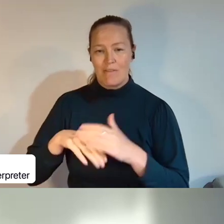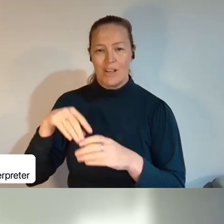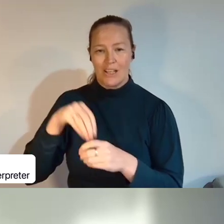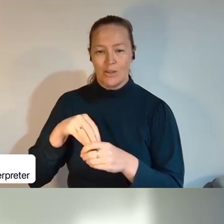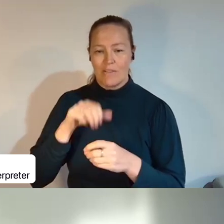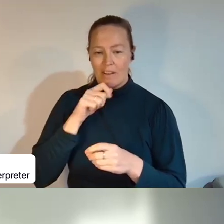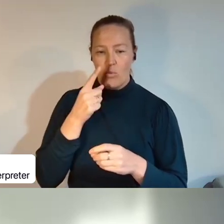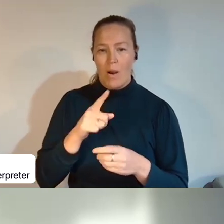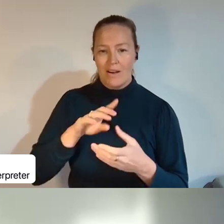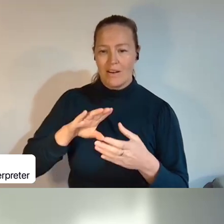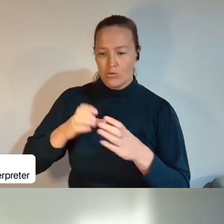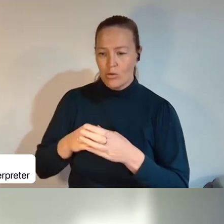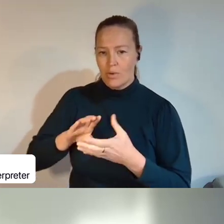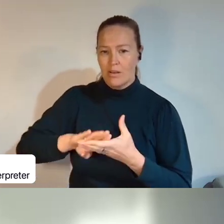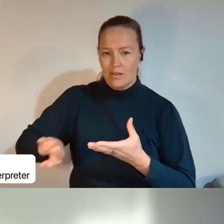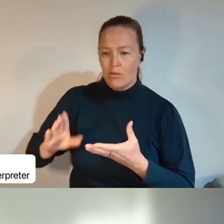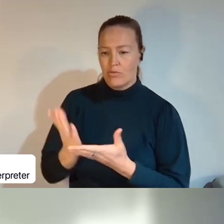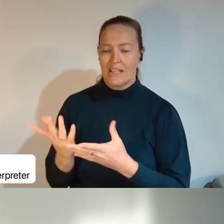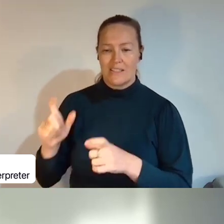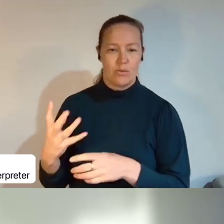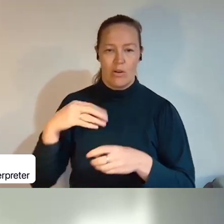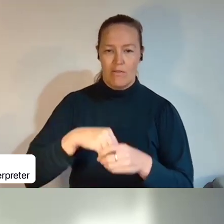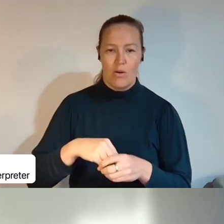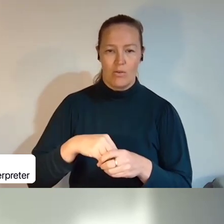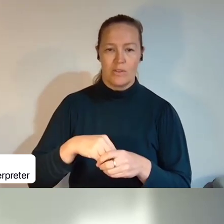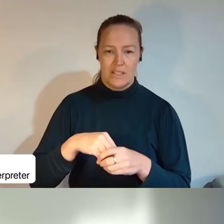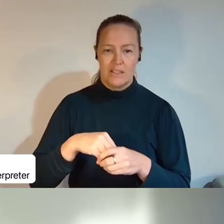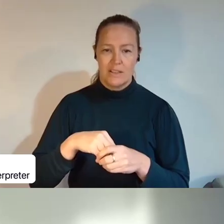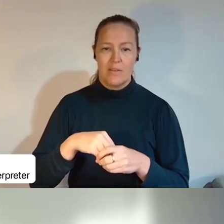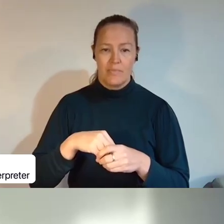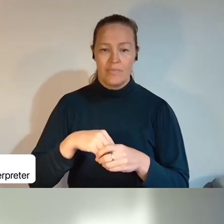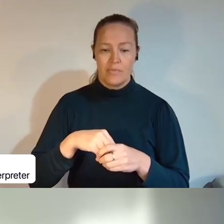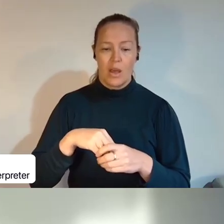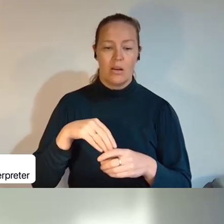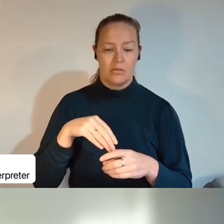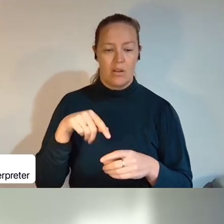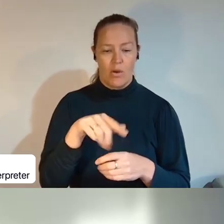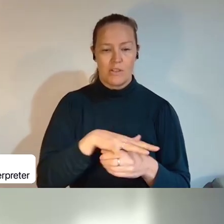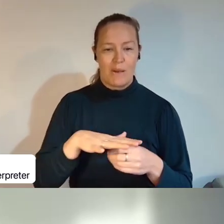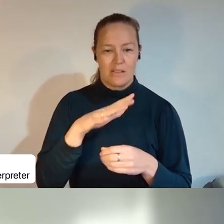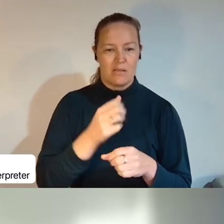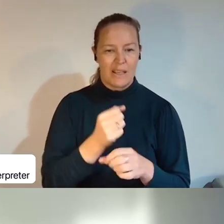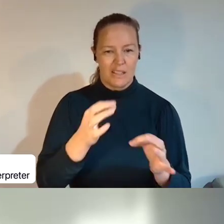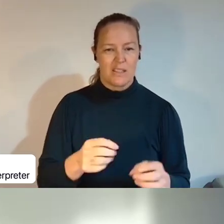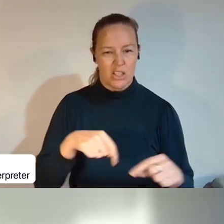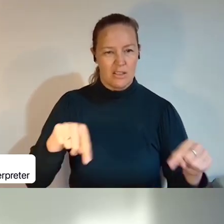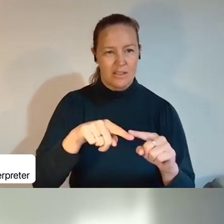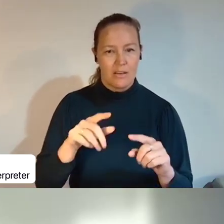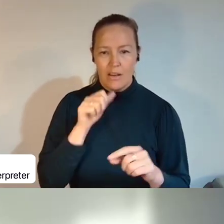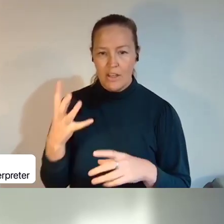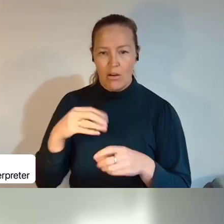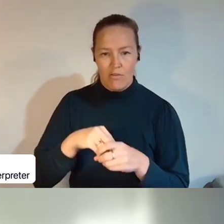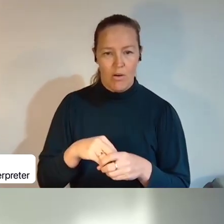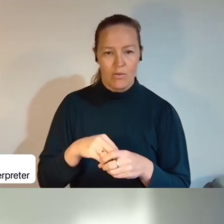remains largely absent from spaces where decisions are made. If we want an inclusive society, we must